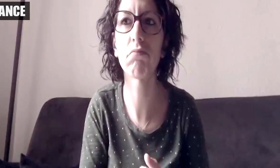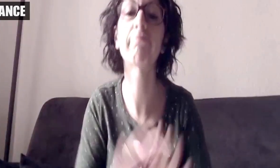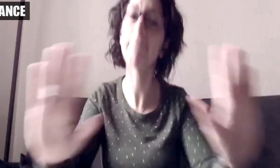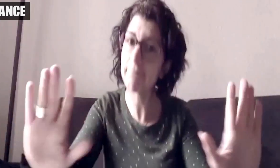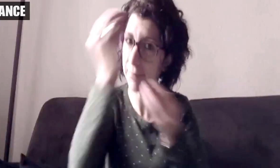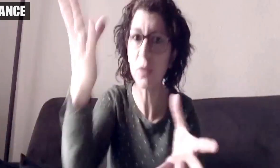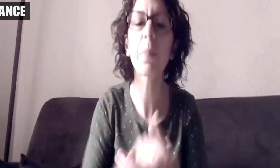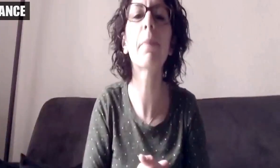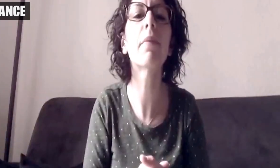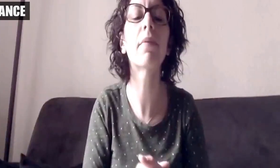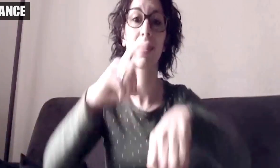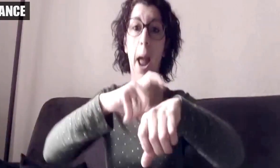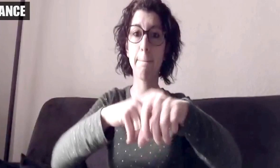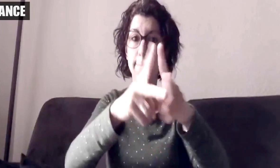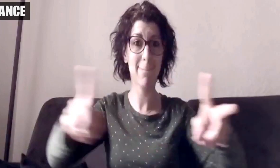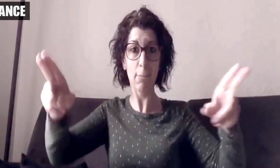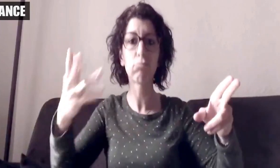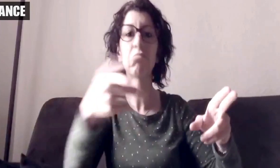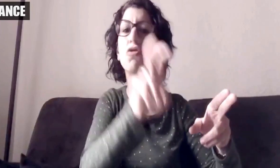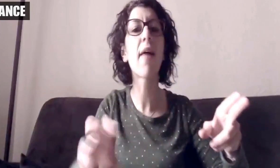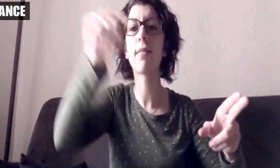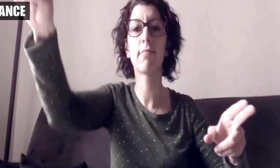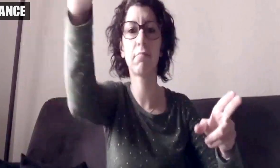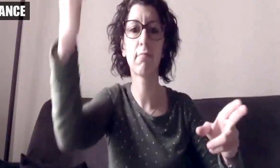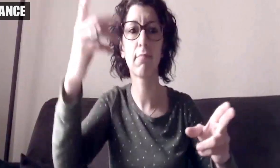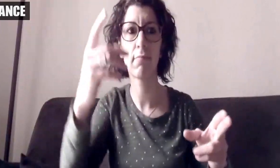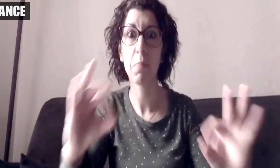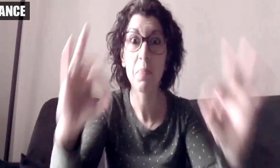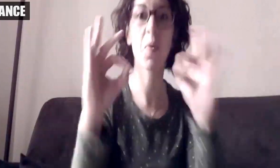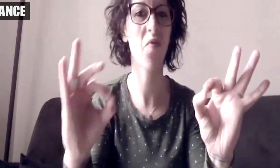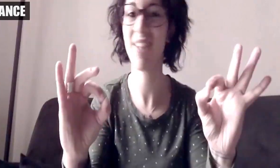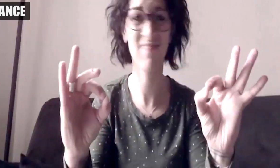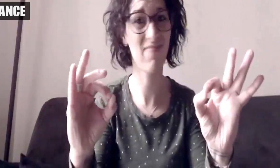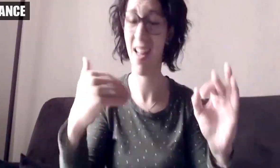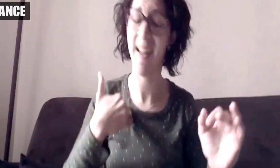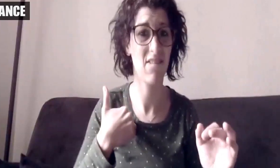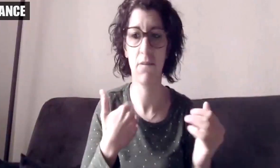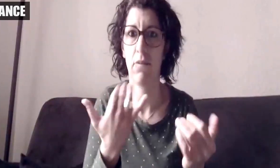You will face challenges and obstacles during your travels.